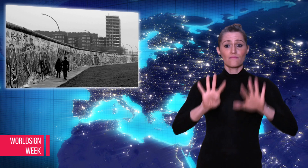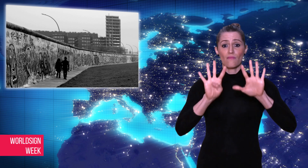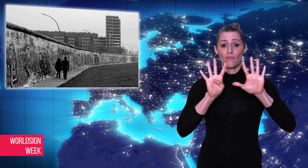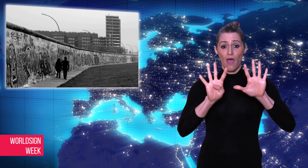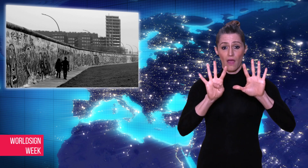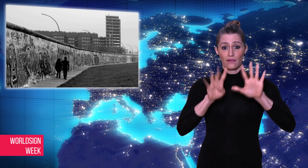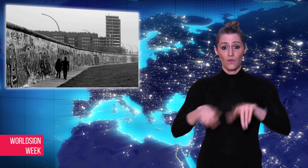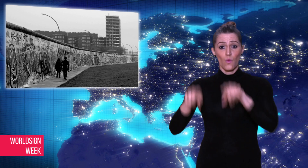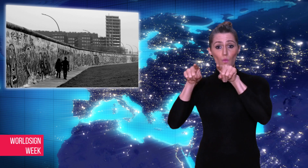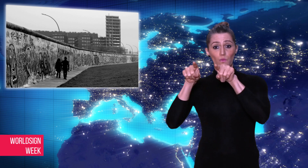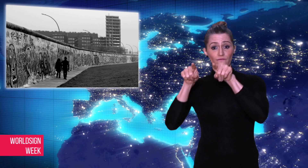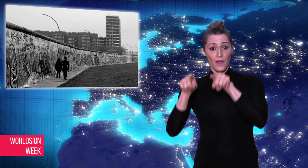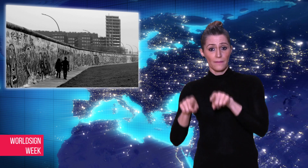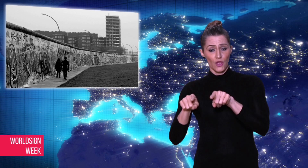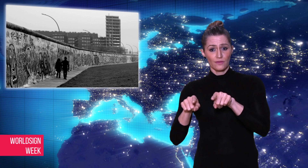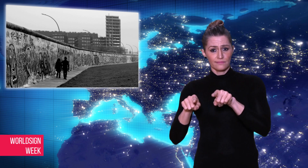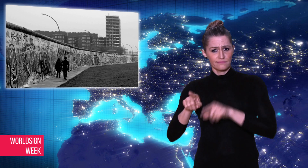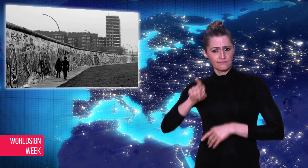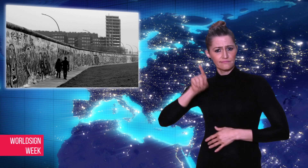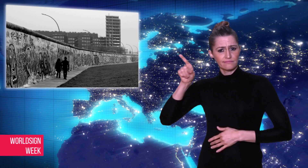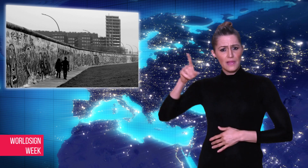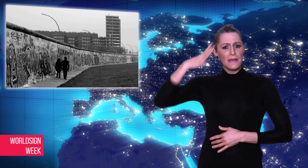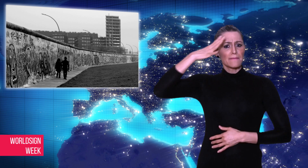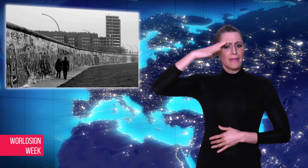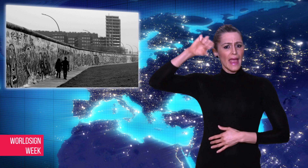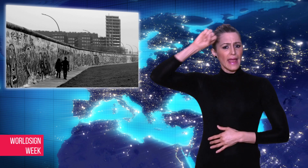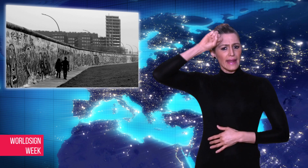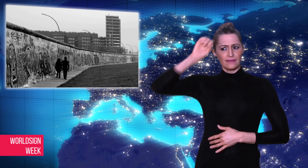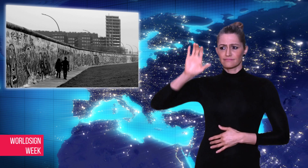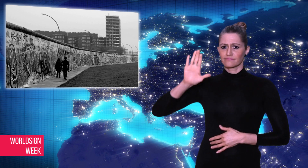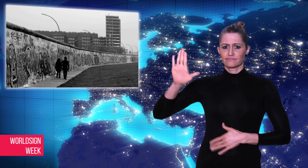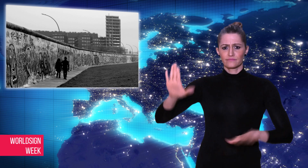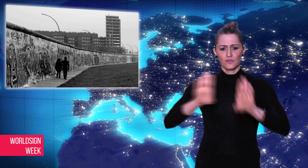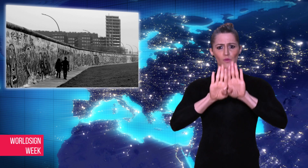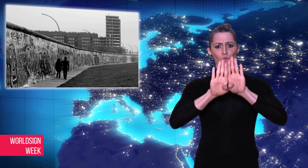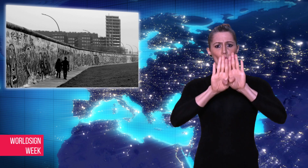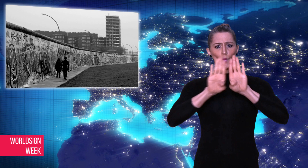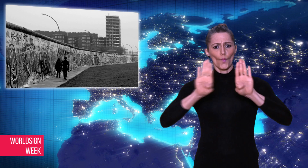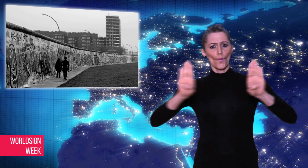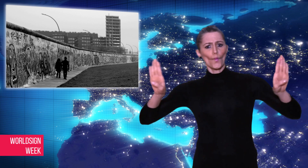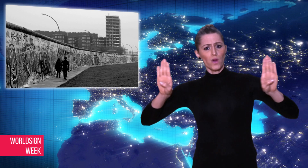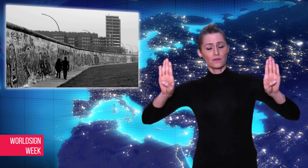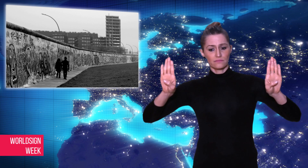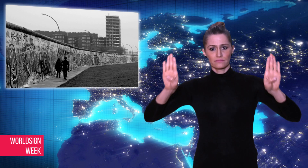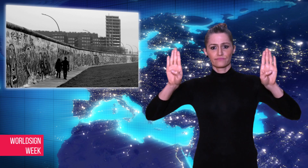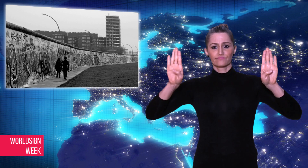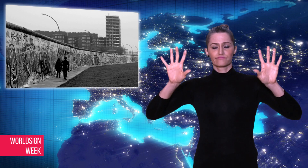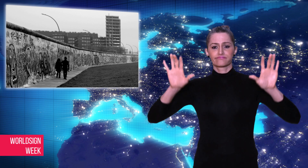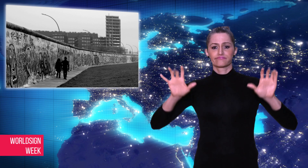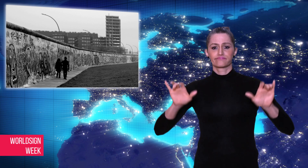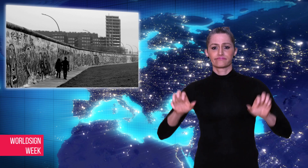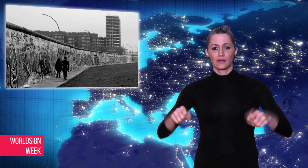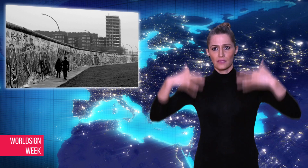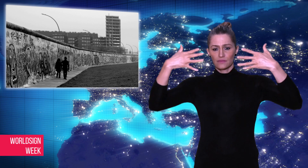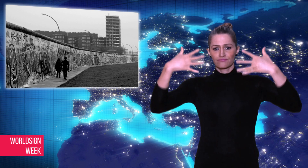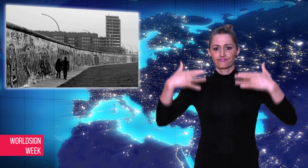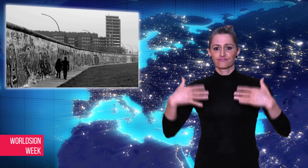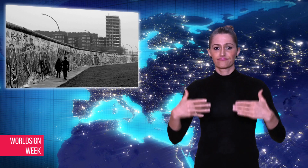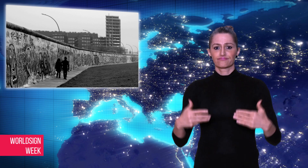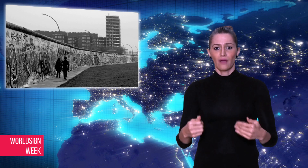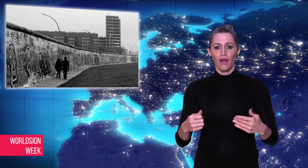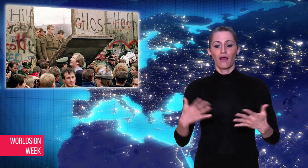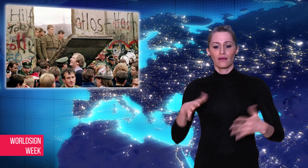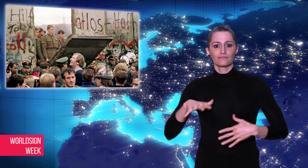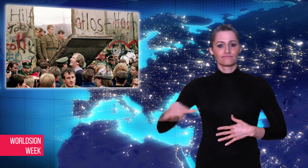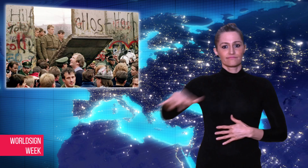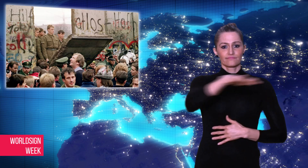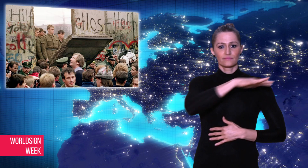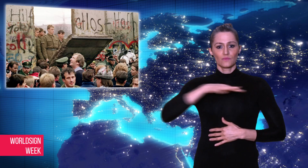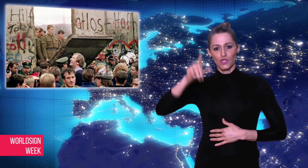[Dawn]: Thirty years ago on November 9, the Berlin